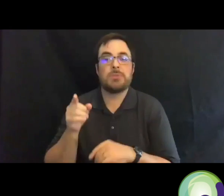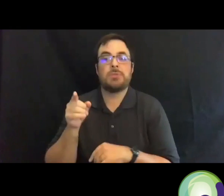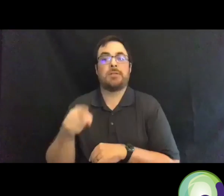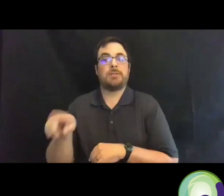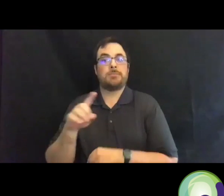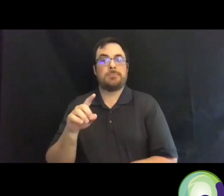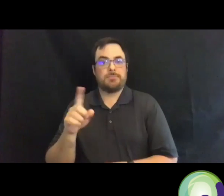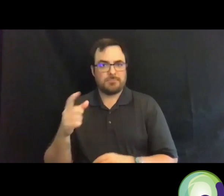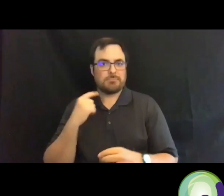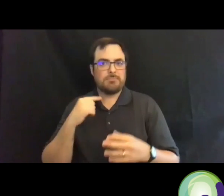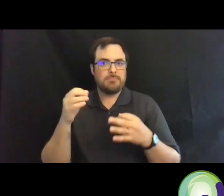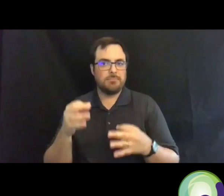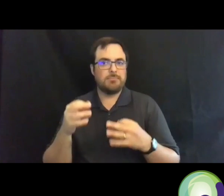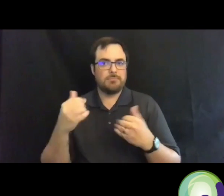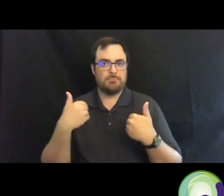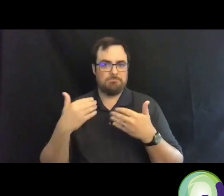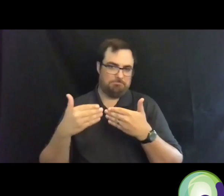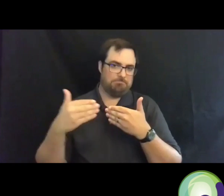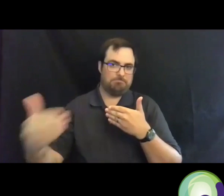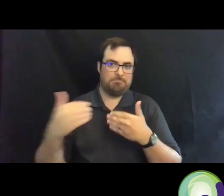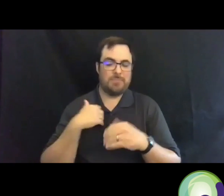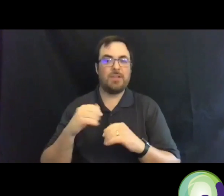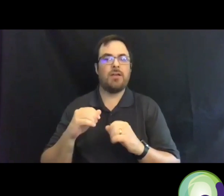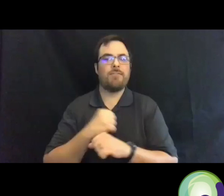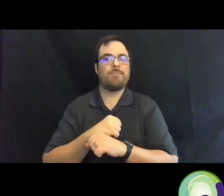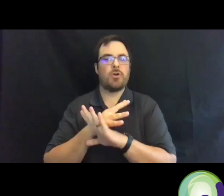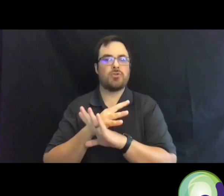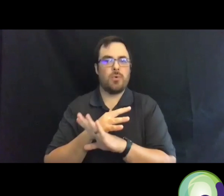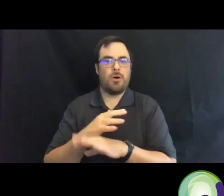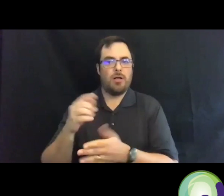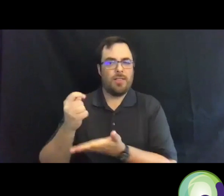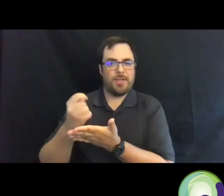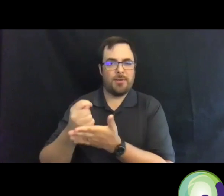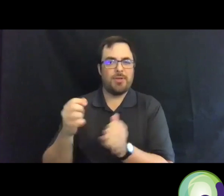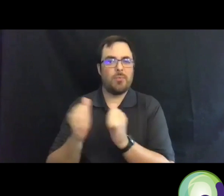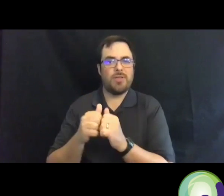virtual therapy through the Moog center. So they are doing it obviously virtually